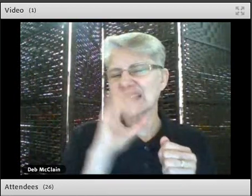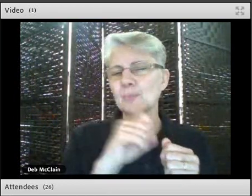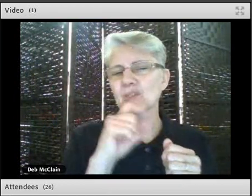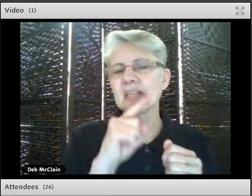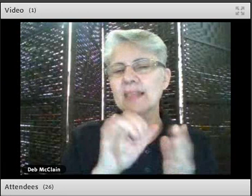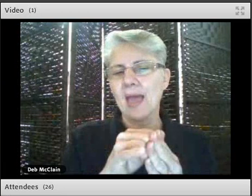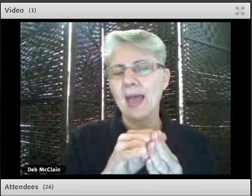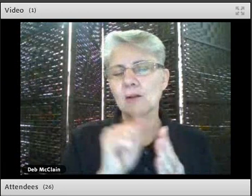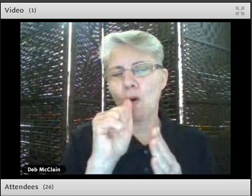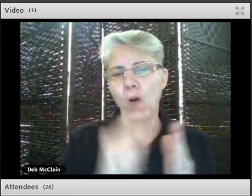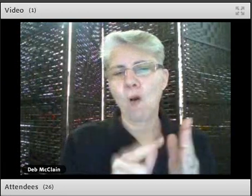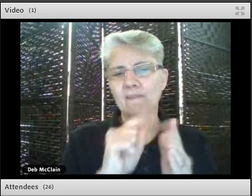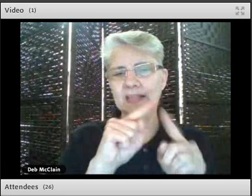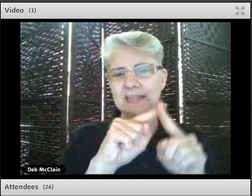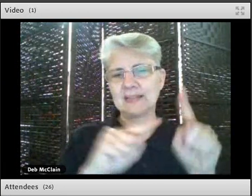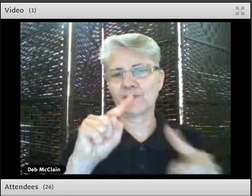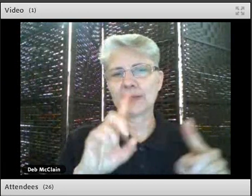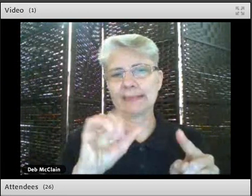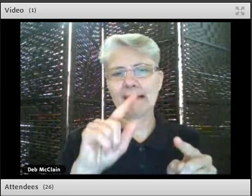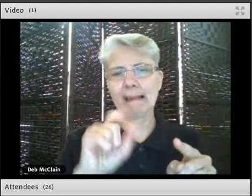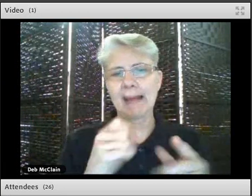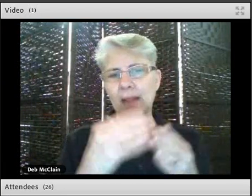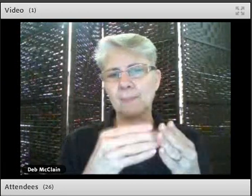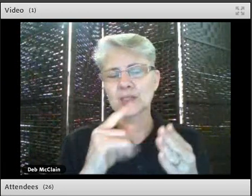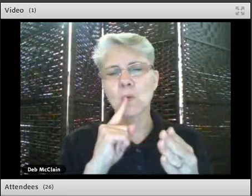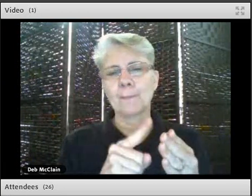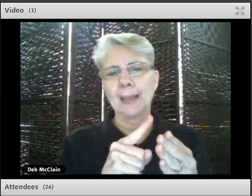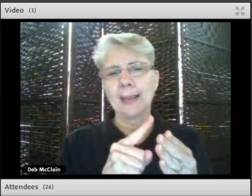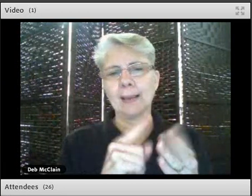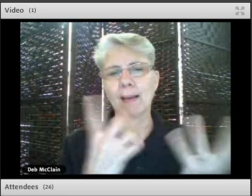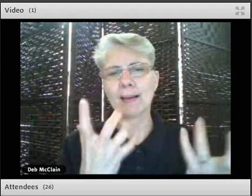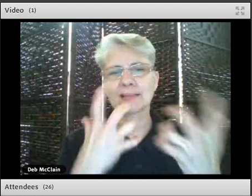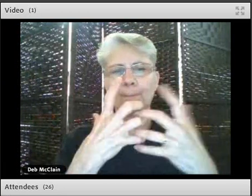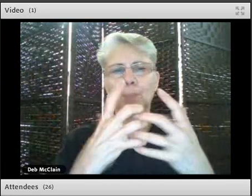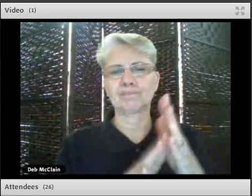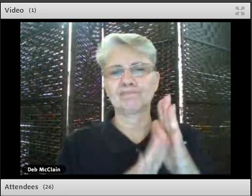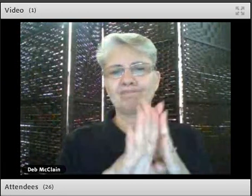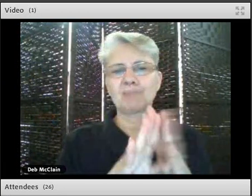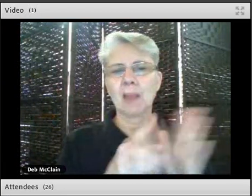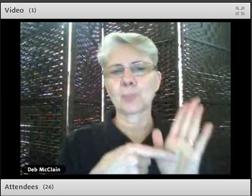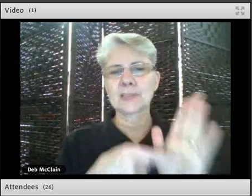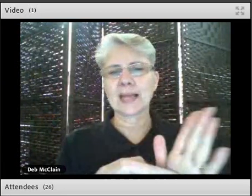Right now, we're still dealing with it in a MARC environment, and so there has to be an order